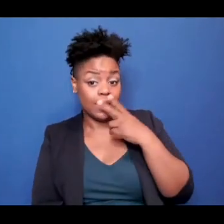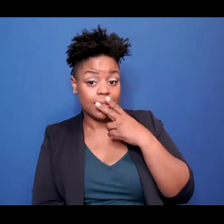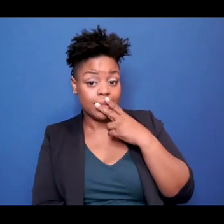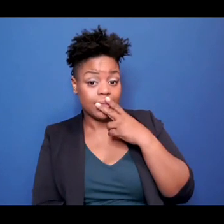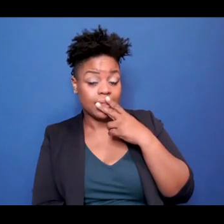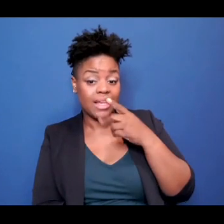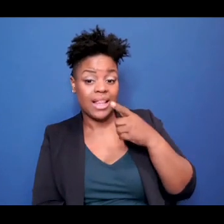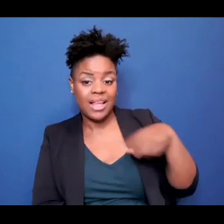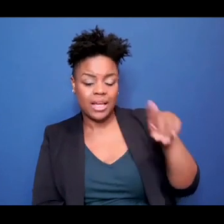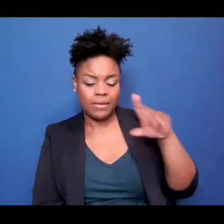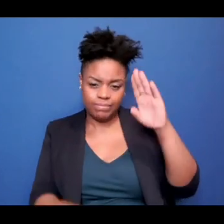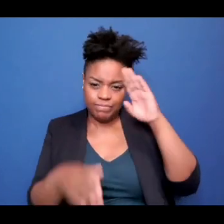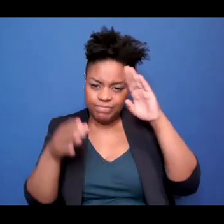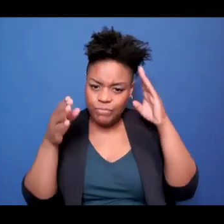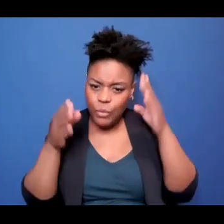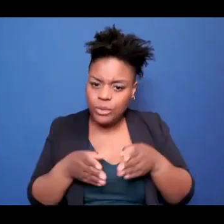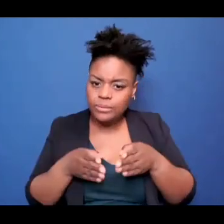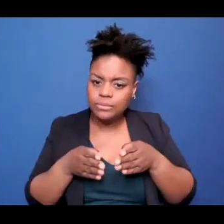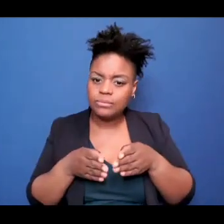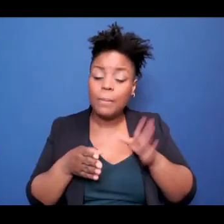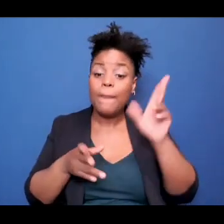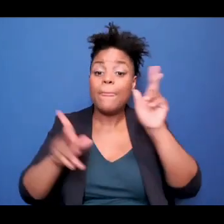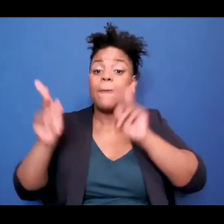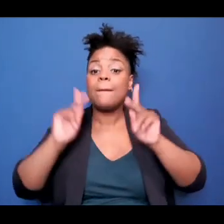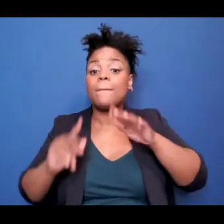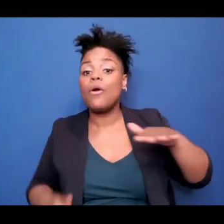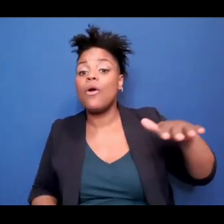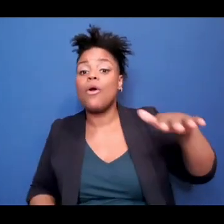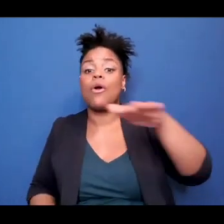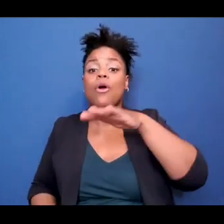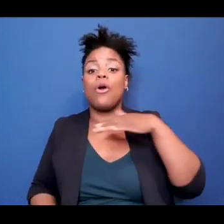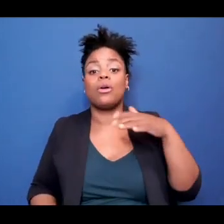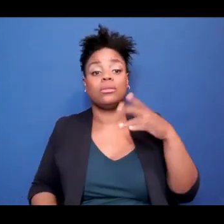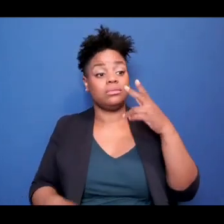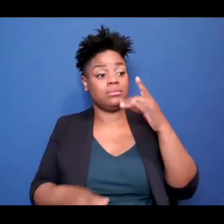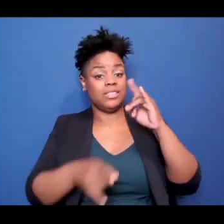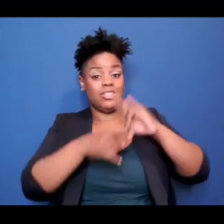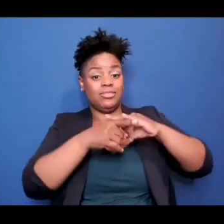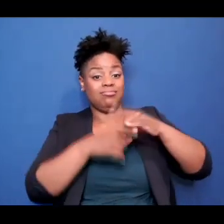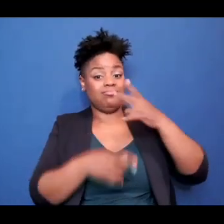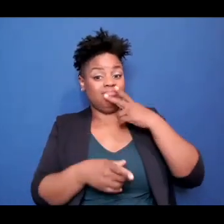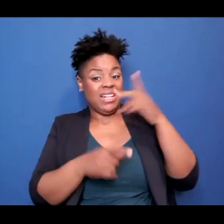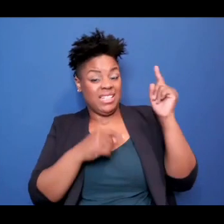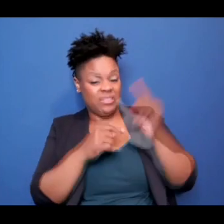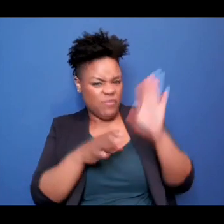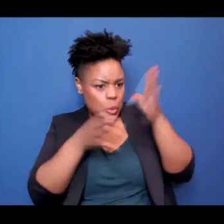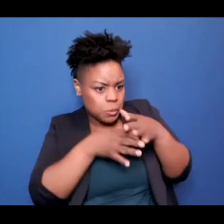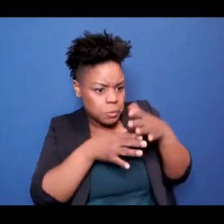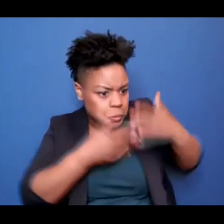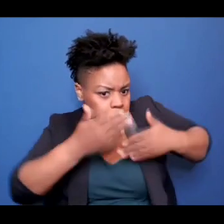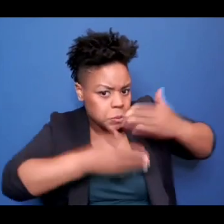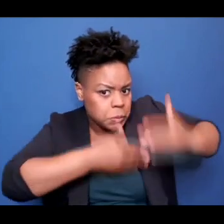DELIBERATE IN RECOGNIZING THAT AS SMOKING REATS DECLINE, THEY NEEDED MORE BLACK SMOKERS TO TAKE UP THAT SLACK.